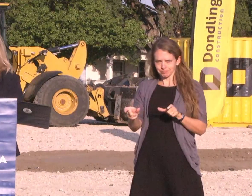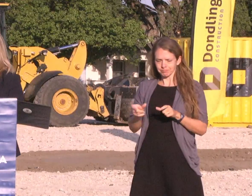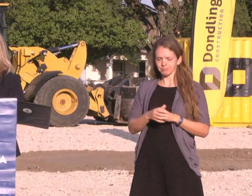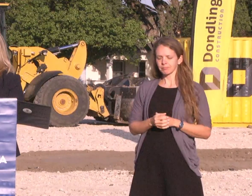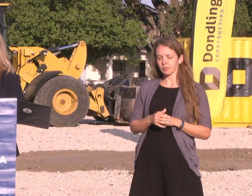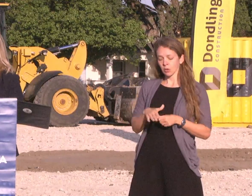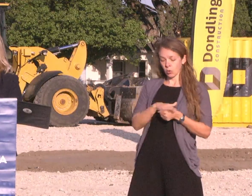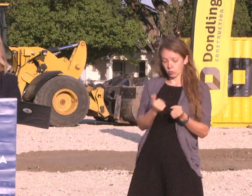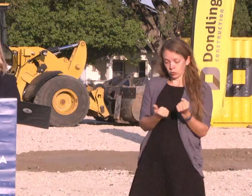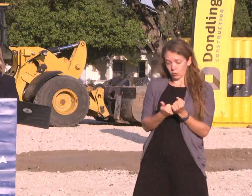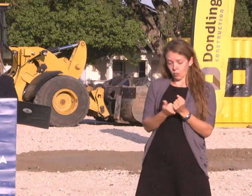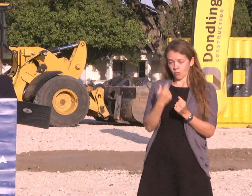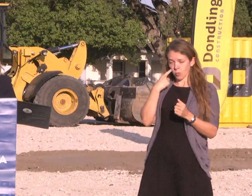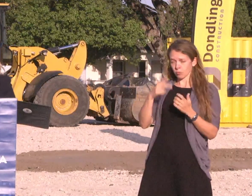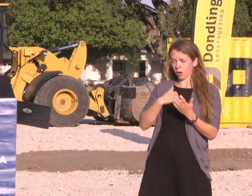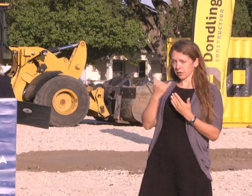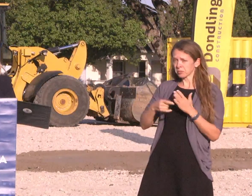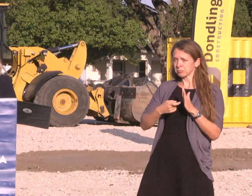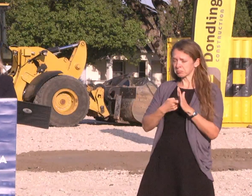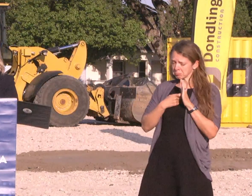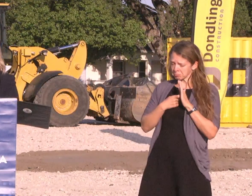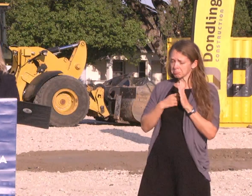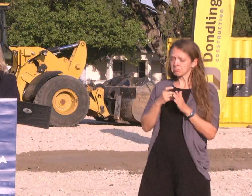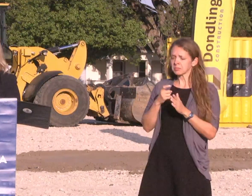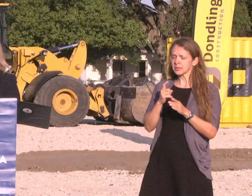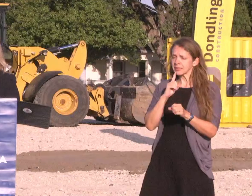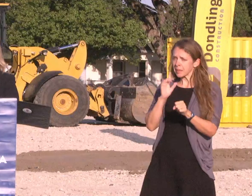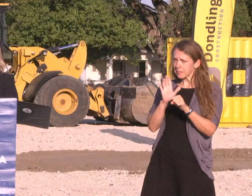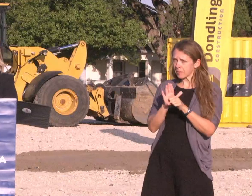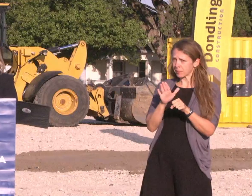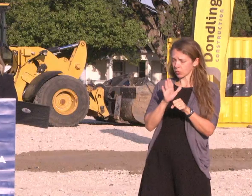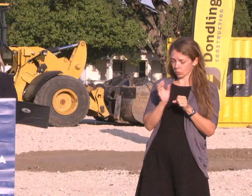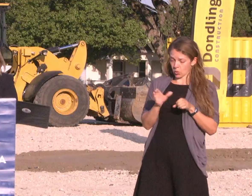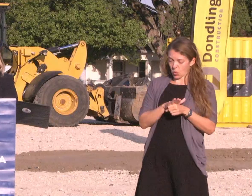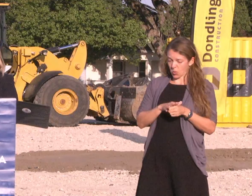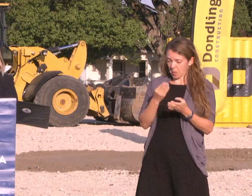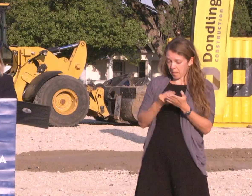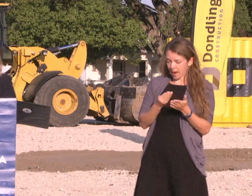these projects not only requires the commitment of local funding but the work and dedication of the